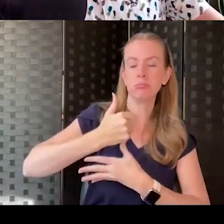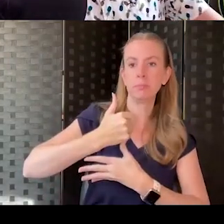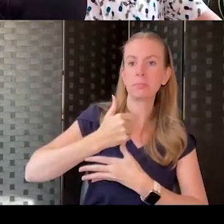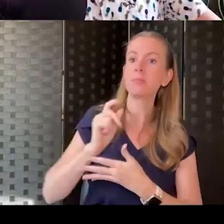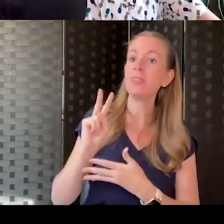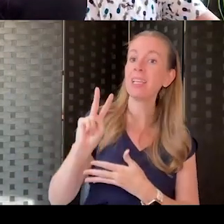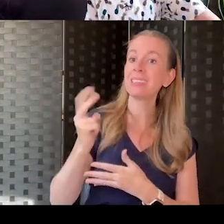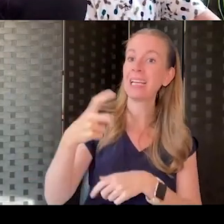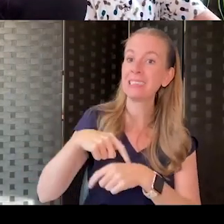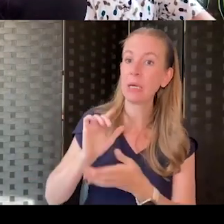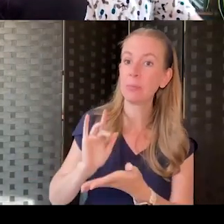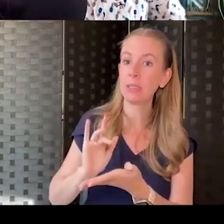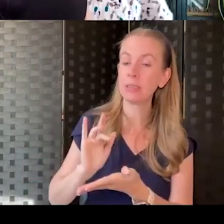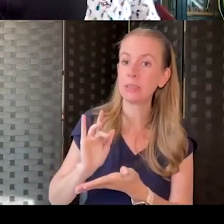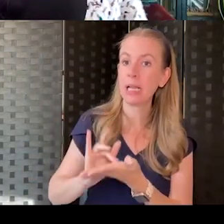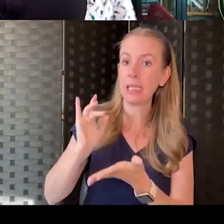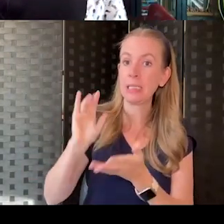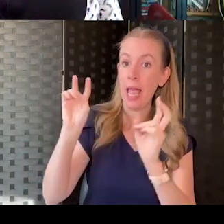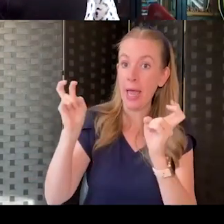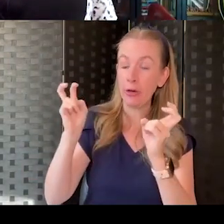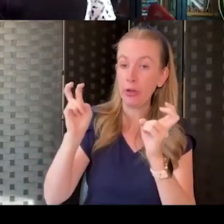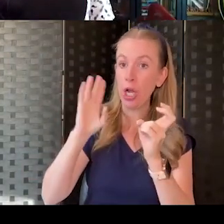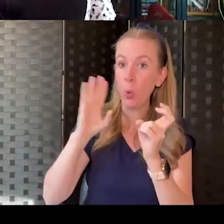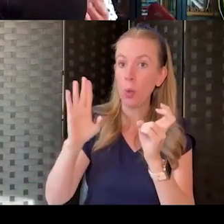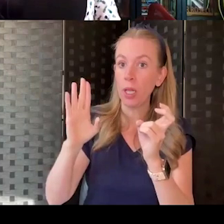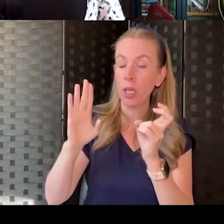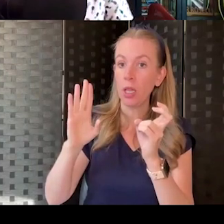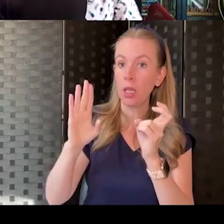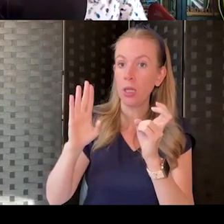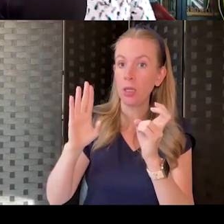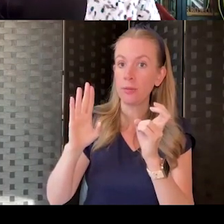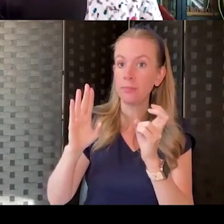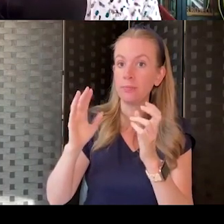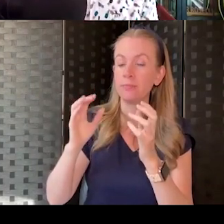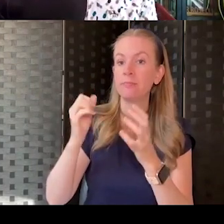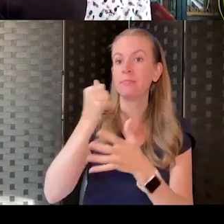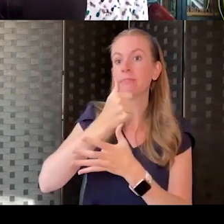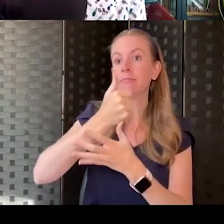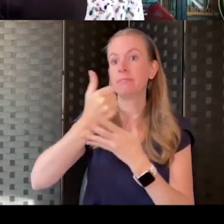you choose that same column header, it then makes it sorts a sending and makes it the